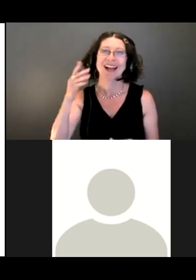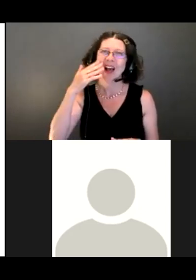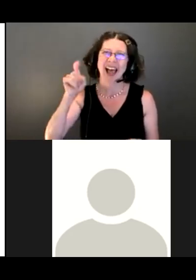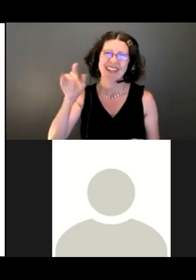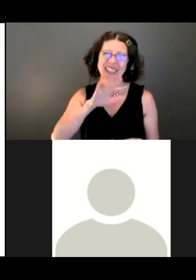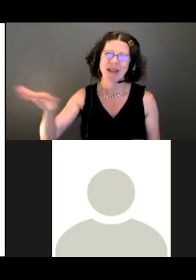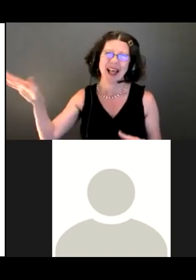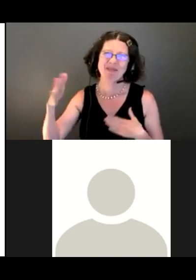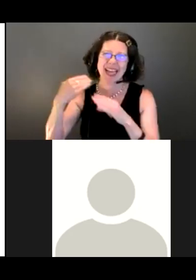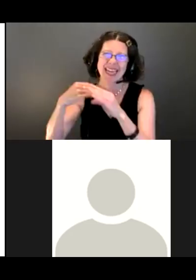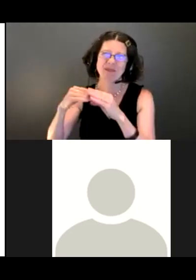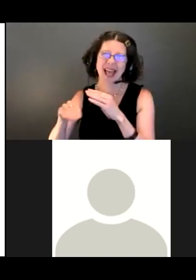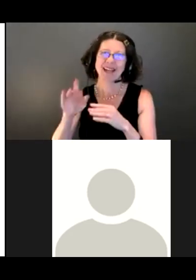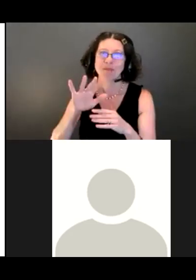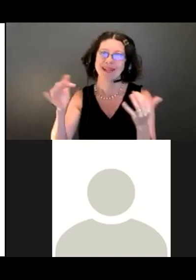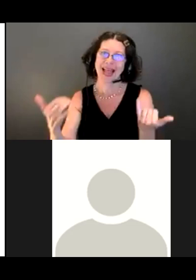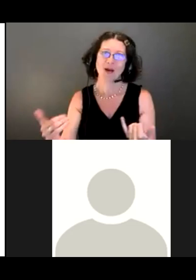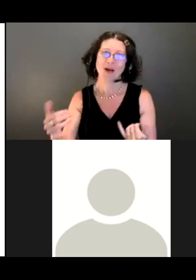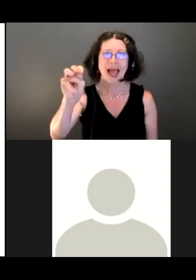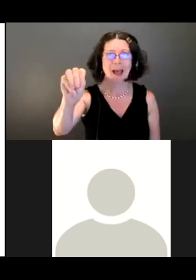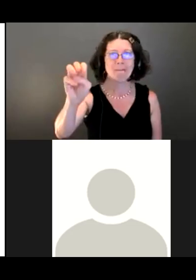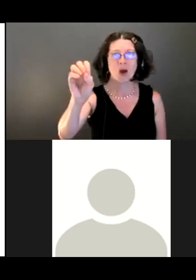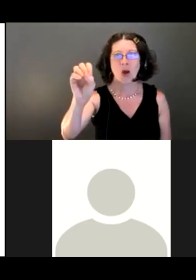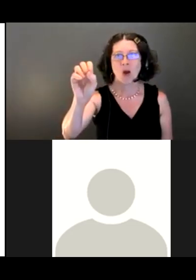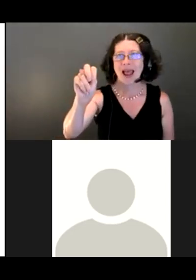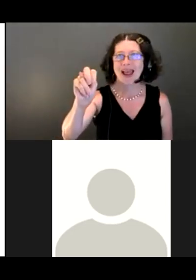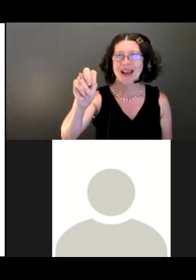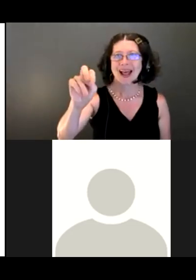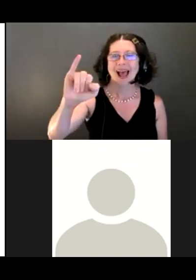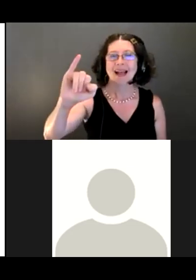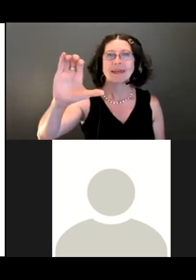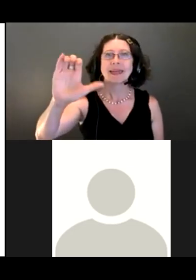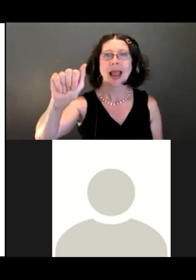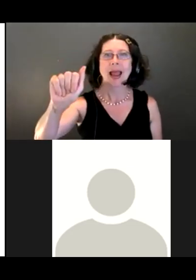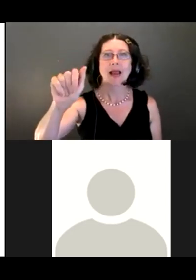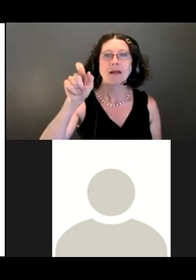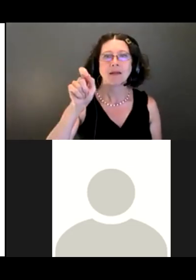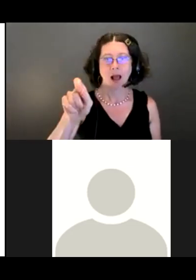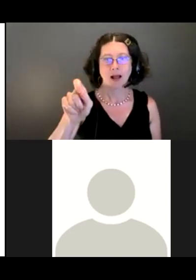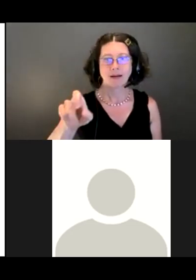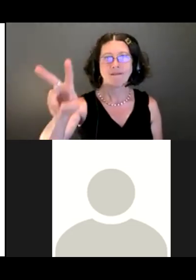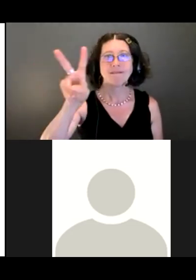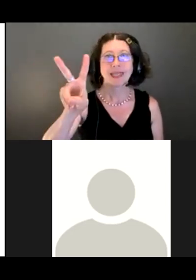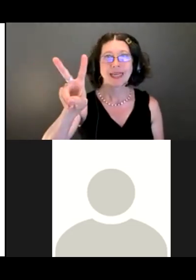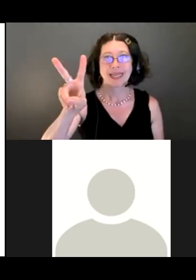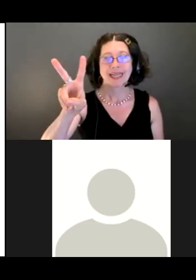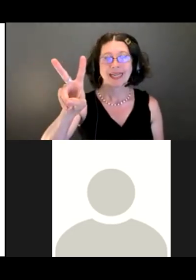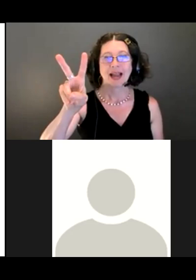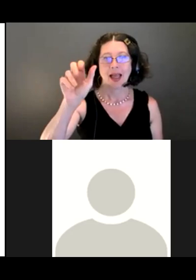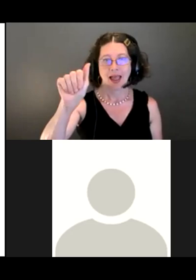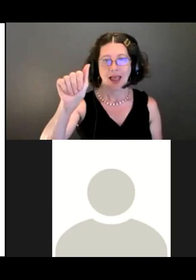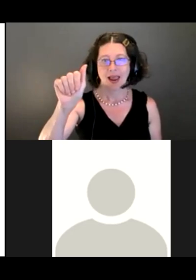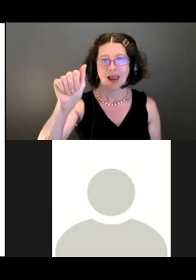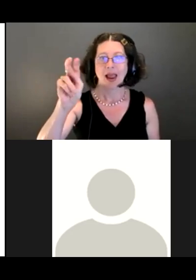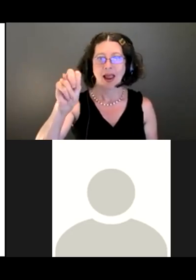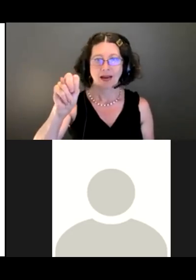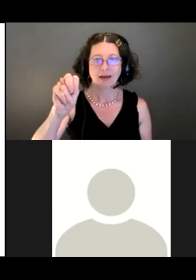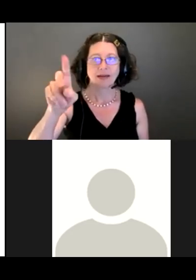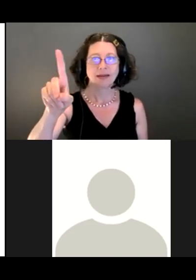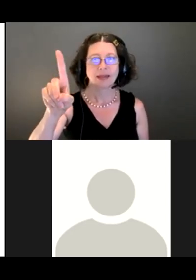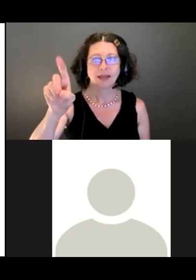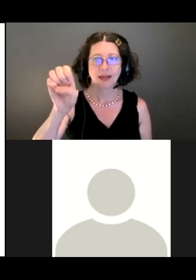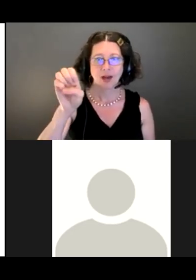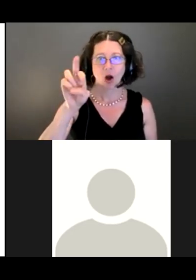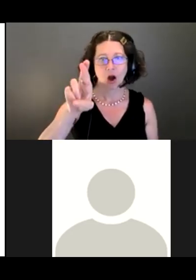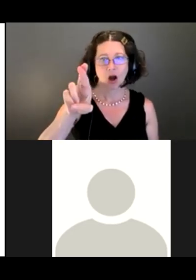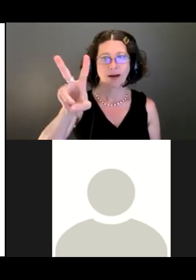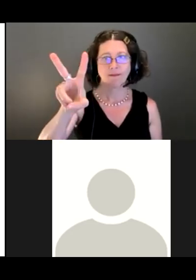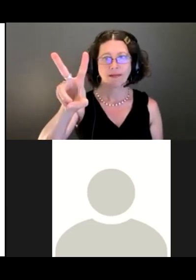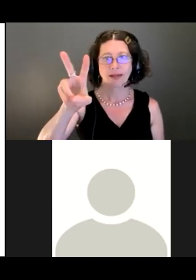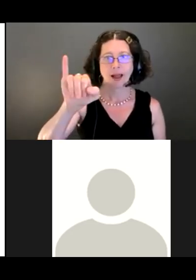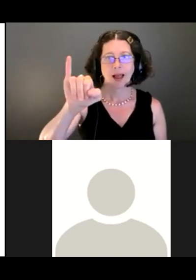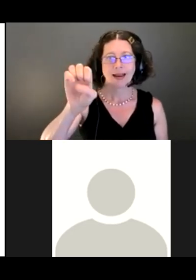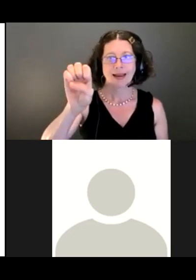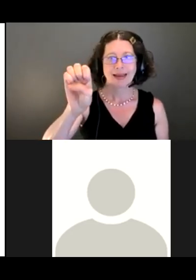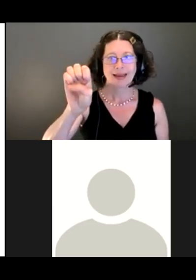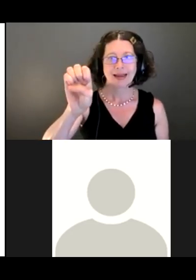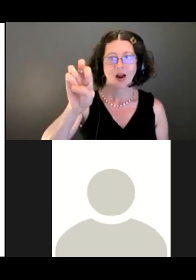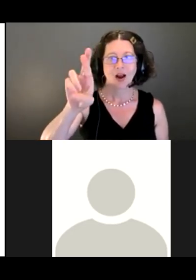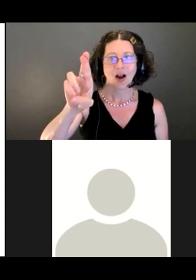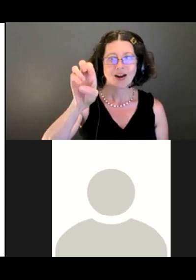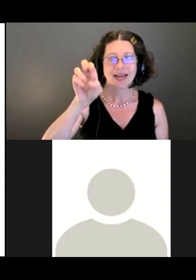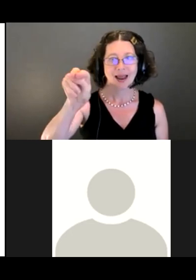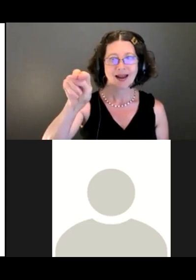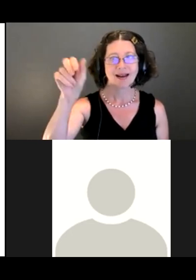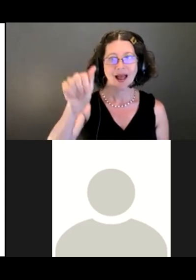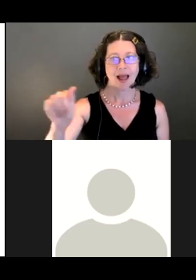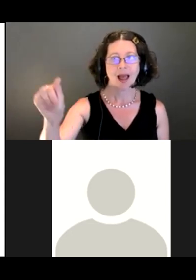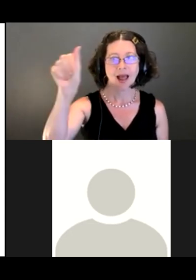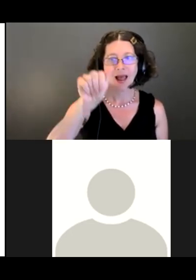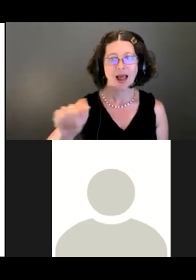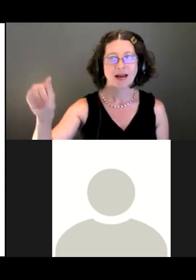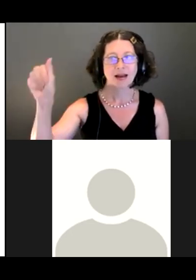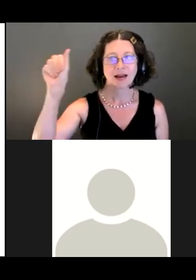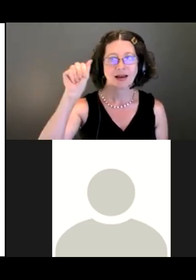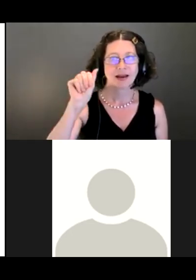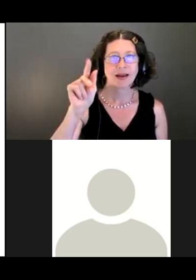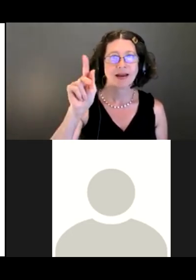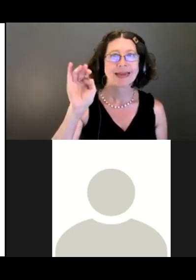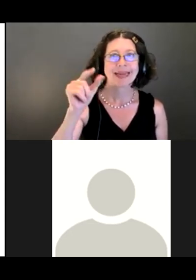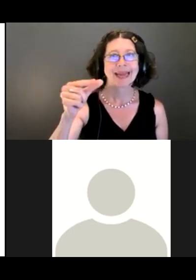It is monica.vandervieren@kingcounty.g